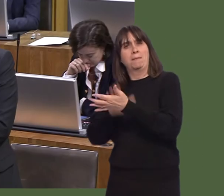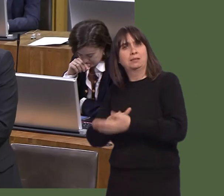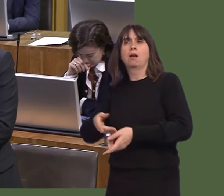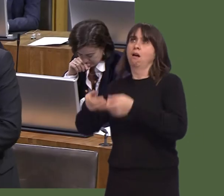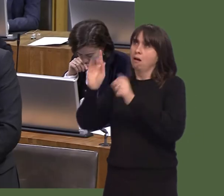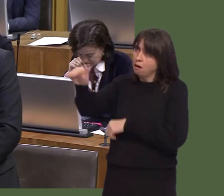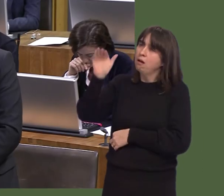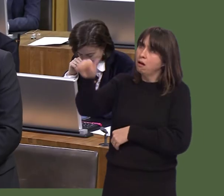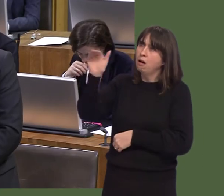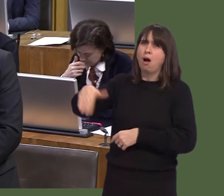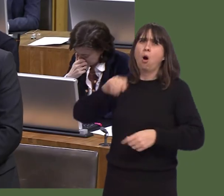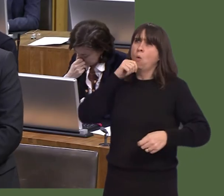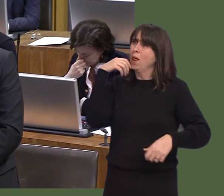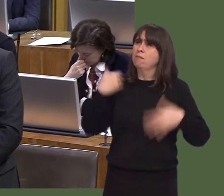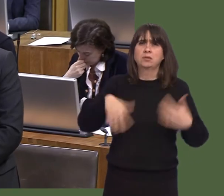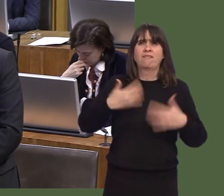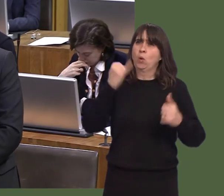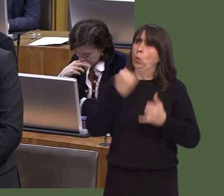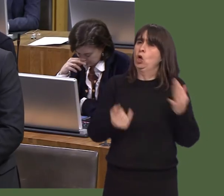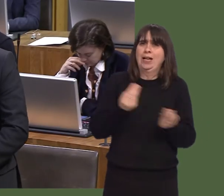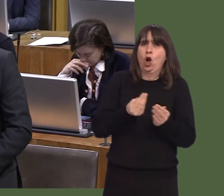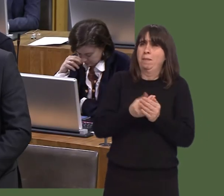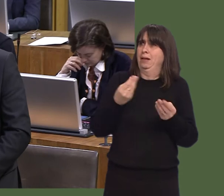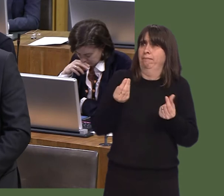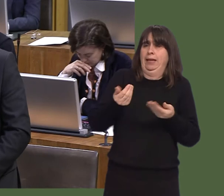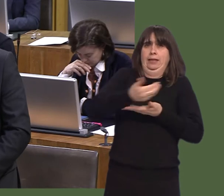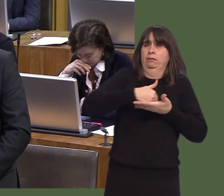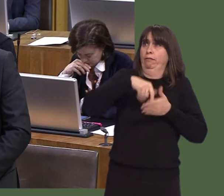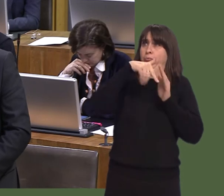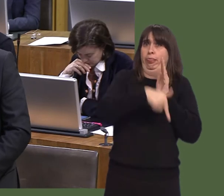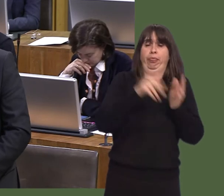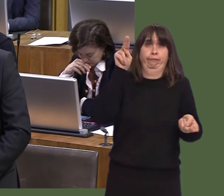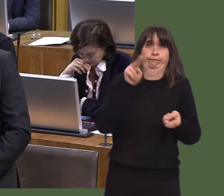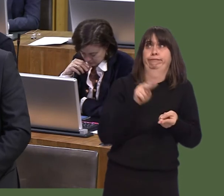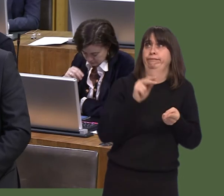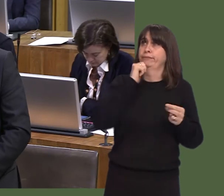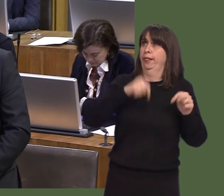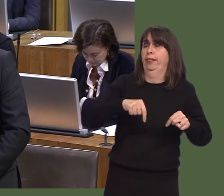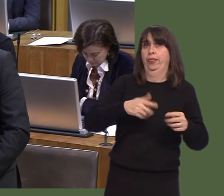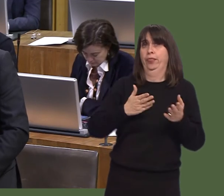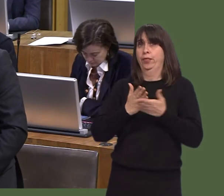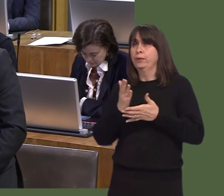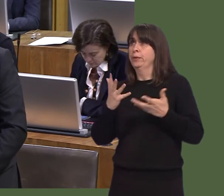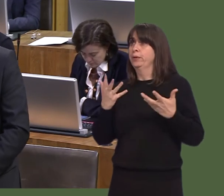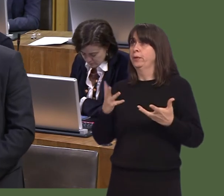The ability to attract staff to fill vacancies is not succeeding.